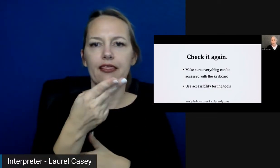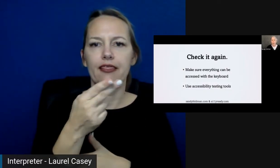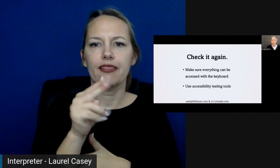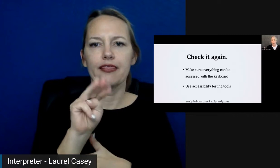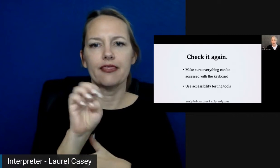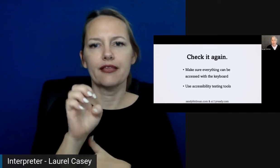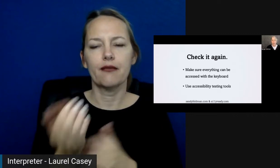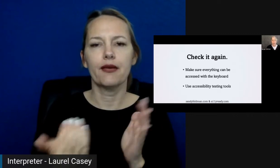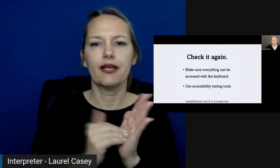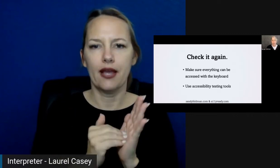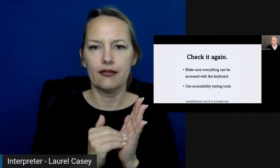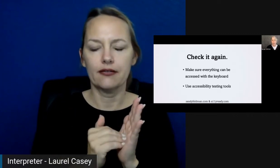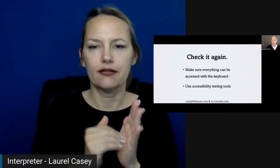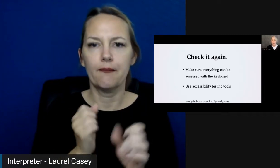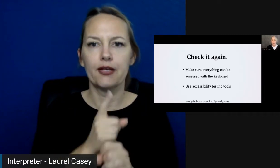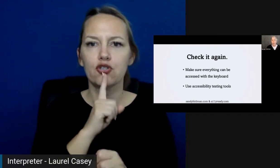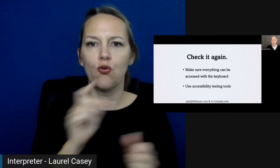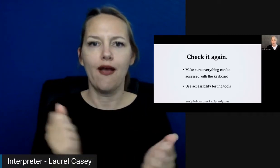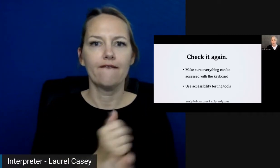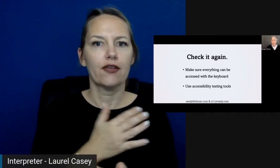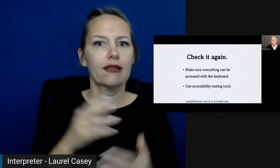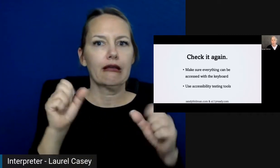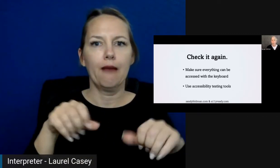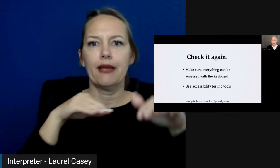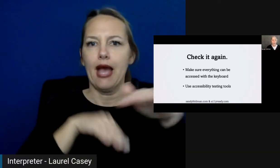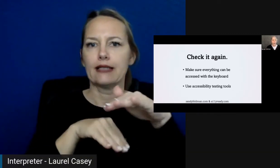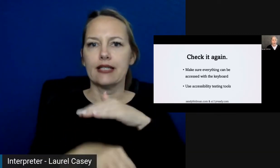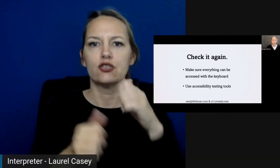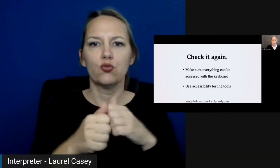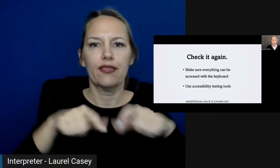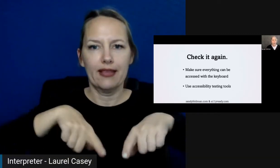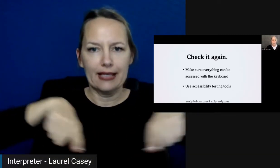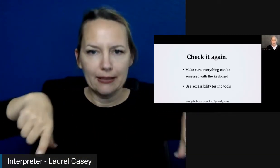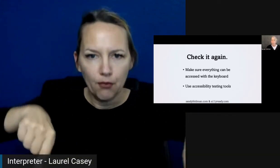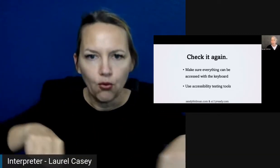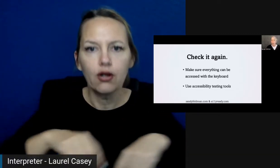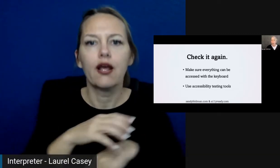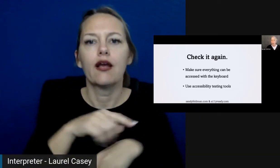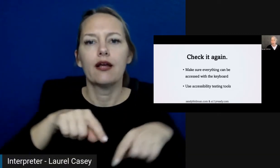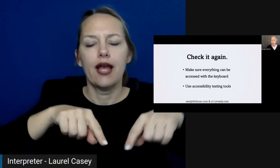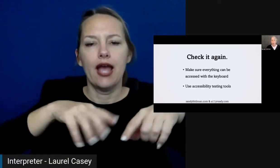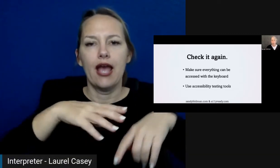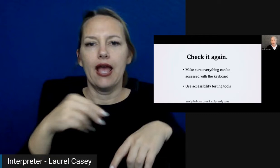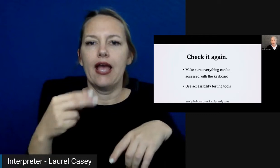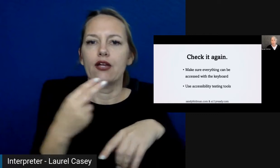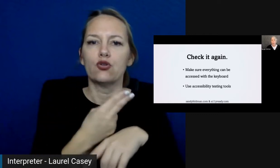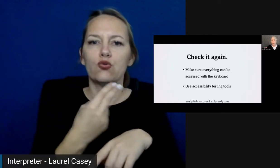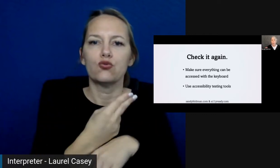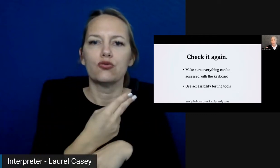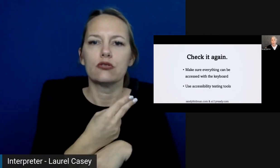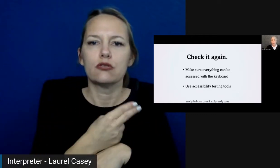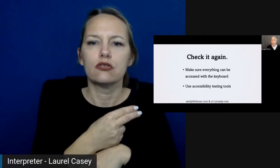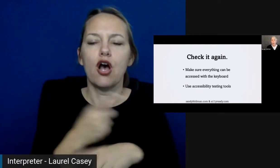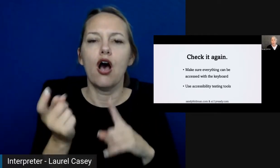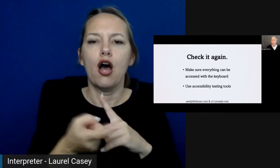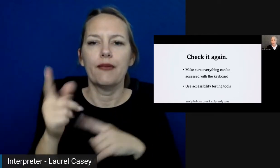Make sure that everything can be accessed with the keyboard and use your automated tools to check out the site.